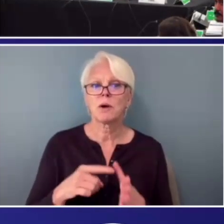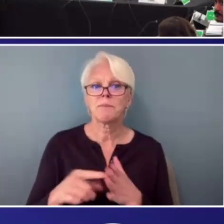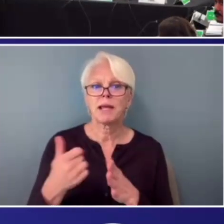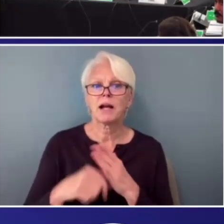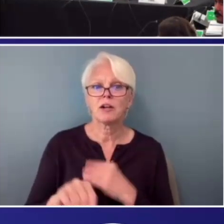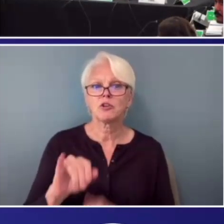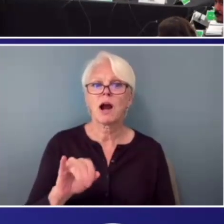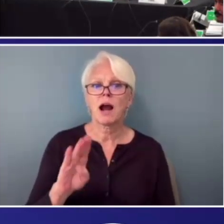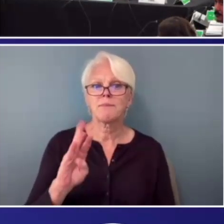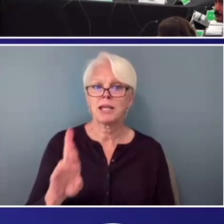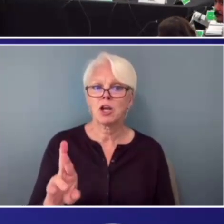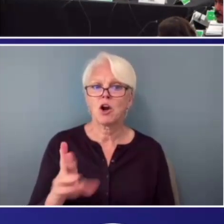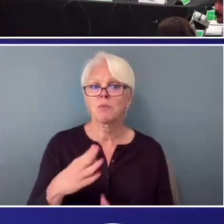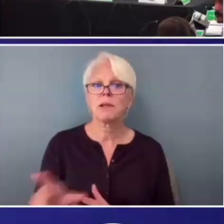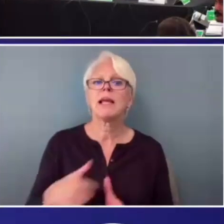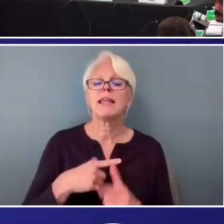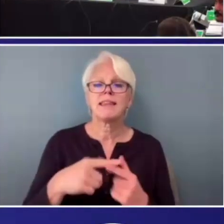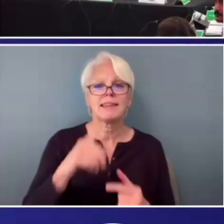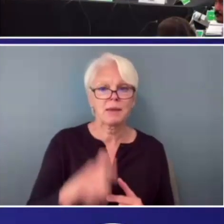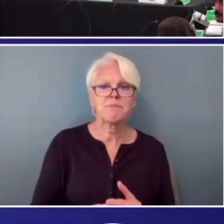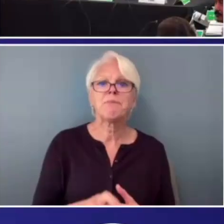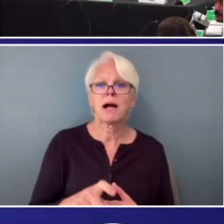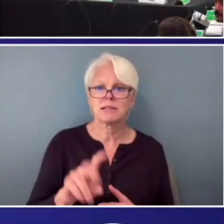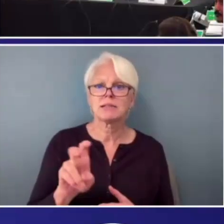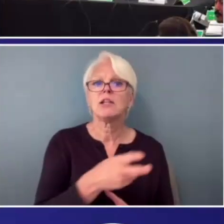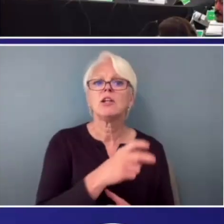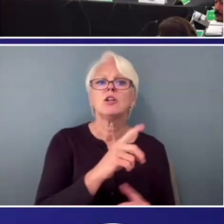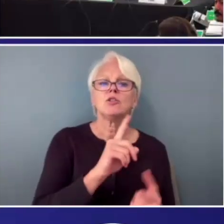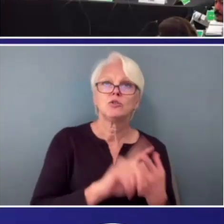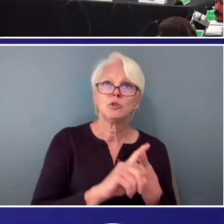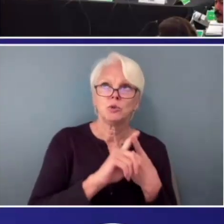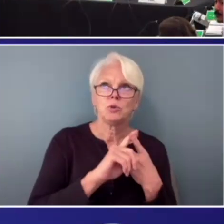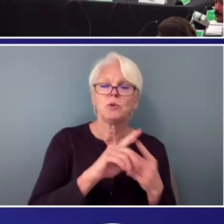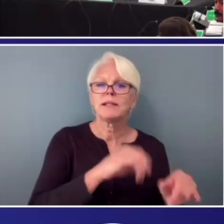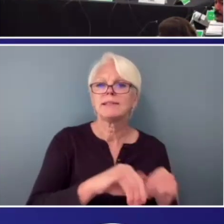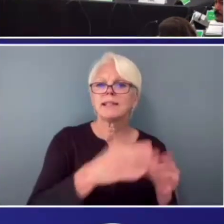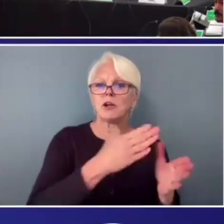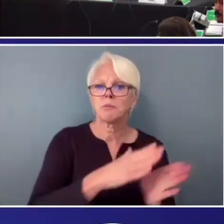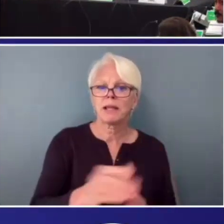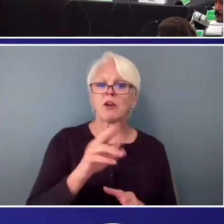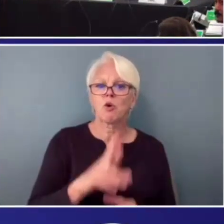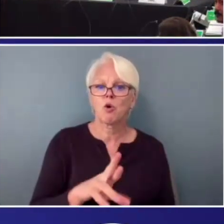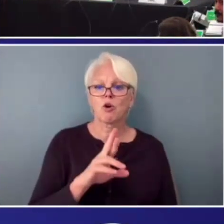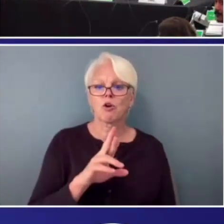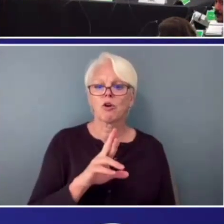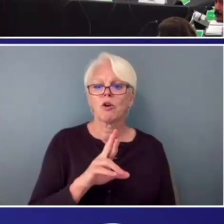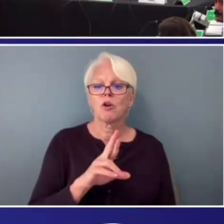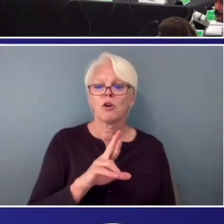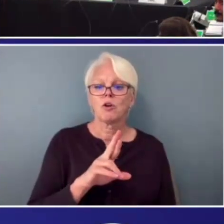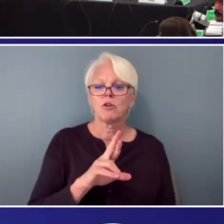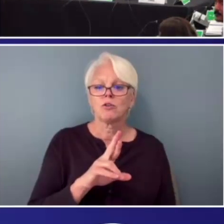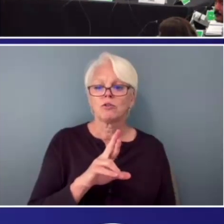the borrower must pay under the Standard Plan or the Repayment Assistance Plan, and for the standard plan. Then we talk about a whole lot of stuff.